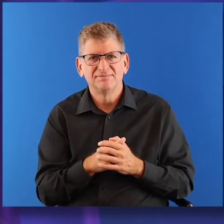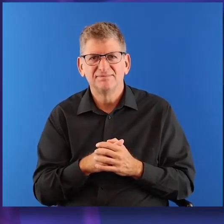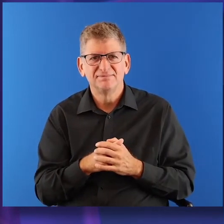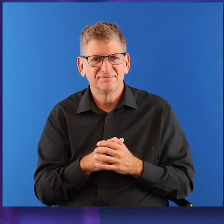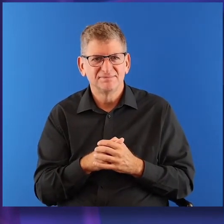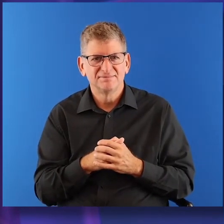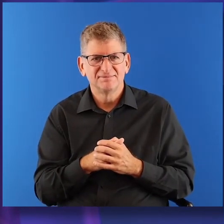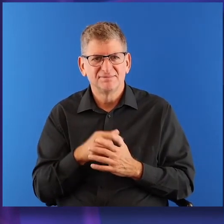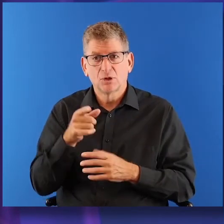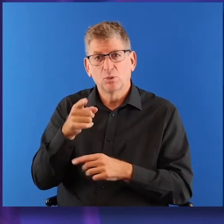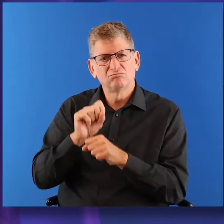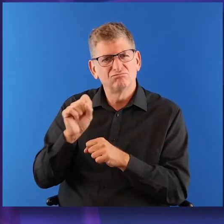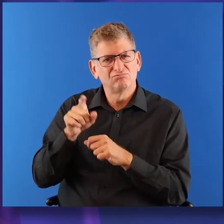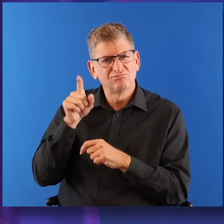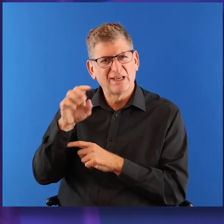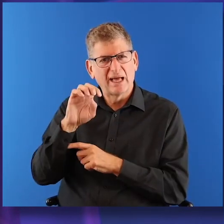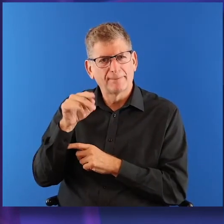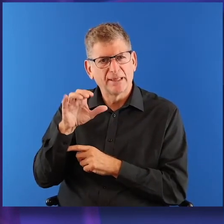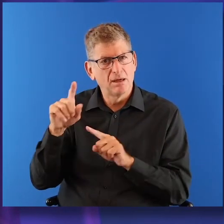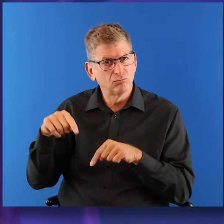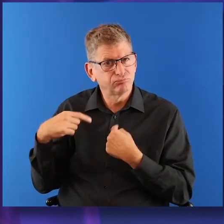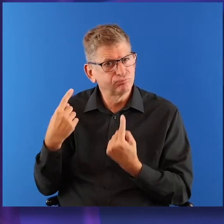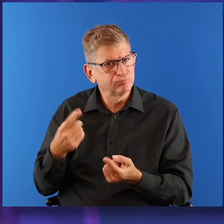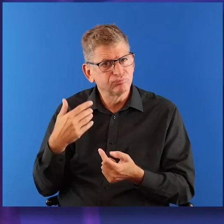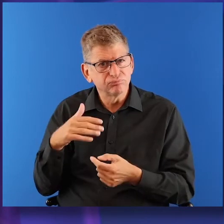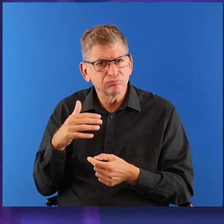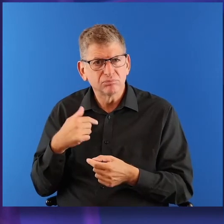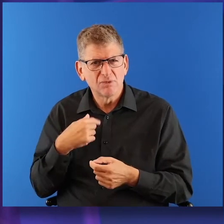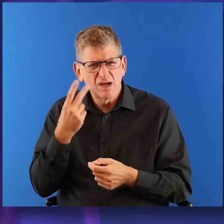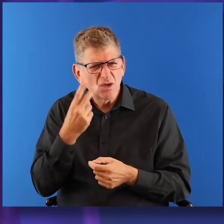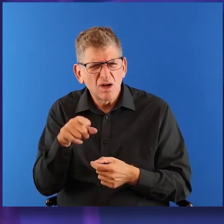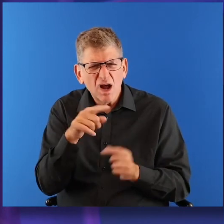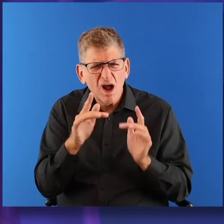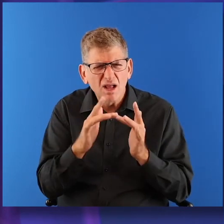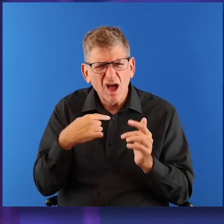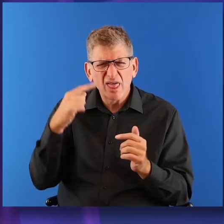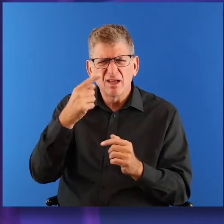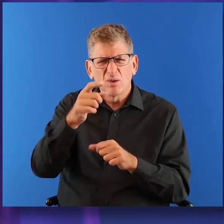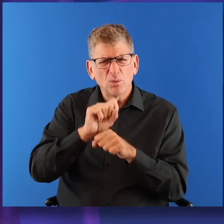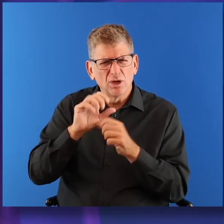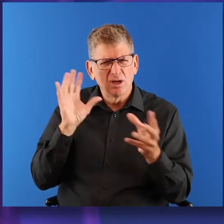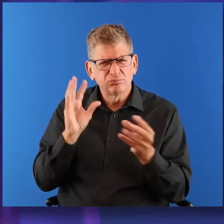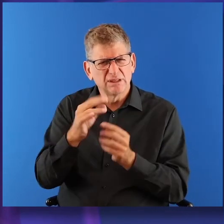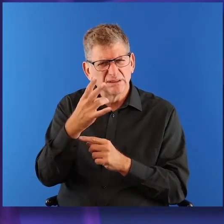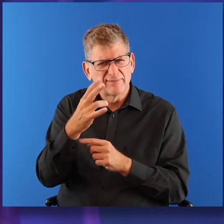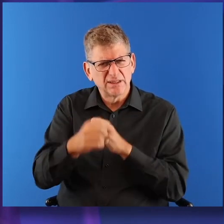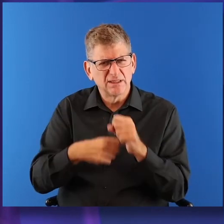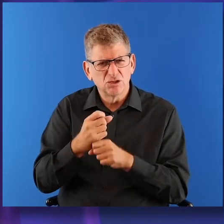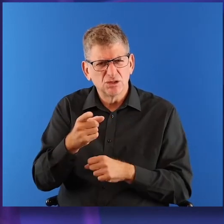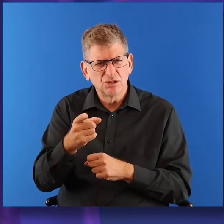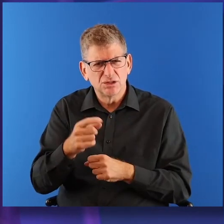You've been at Epic for quite a while, I think saw online, you've been there 17 years. Is that right?